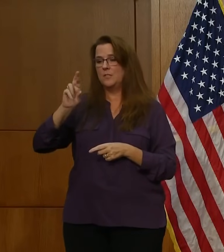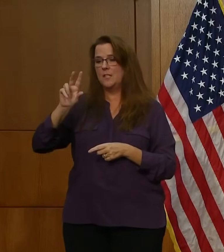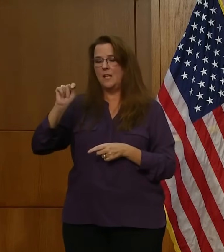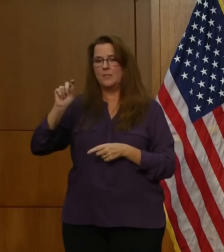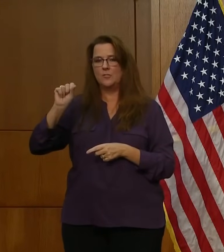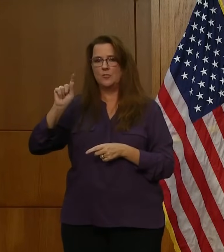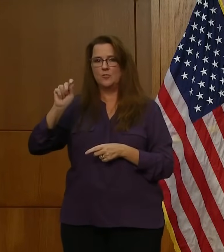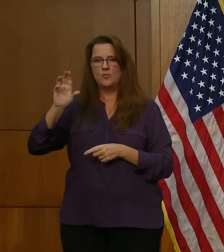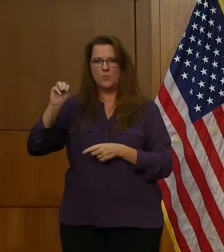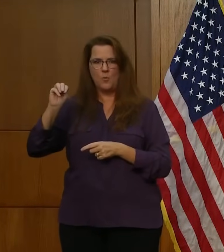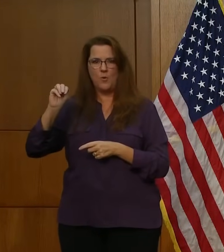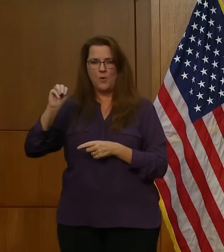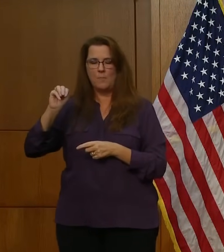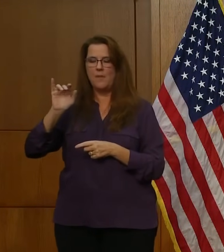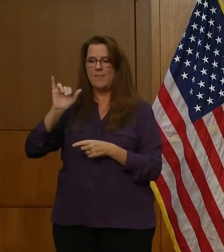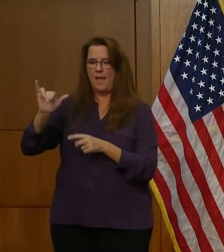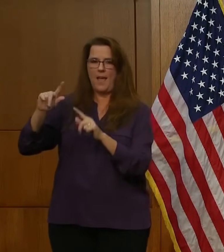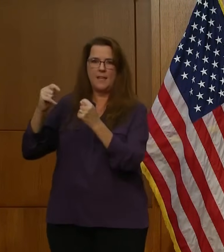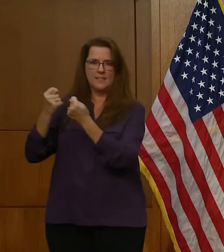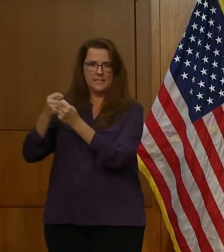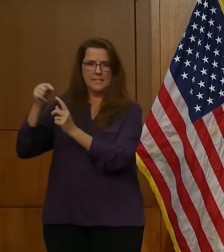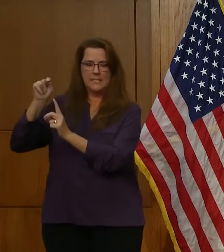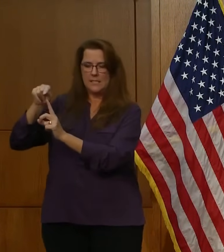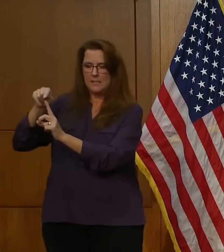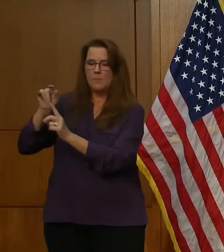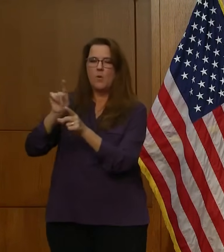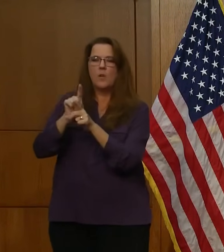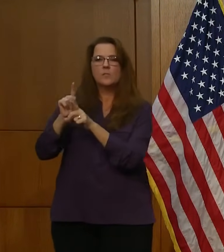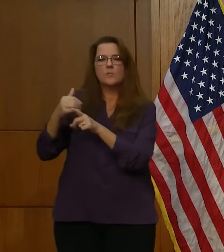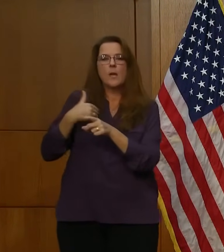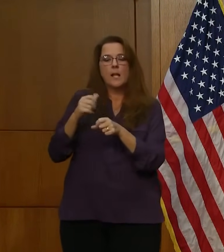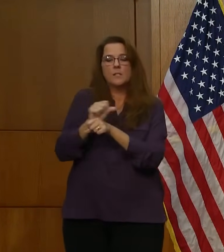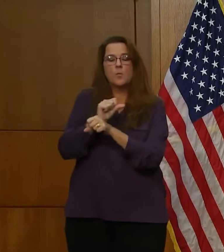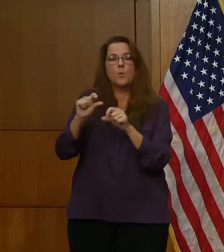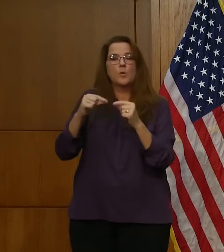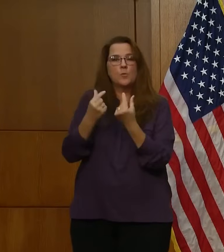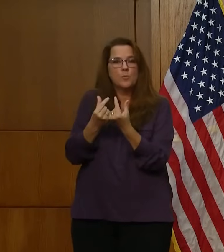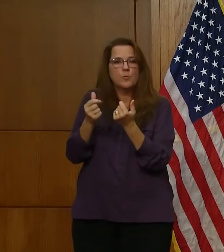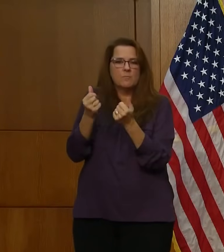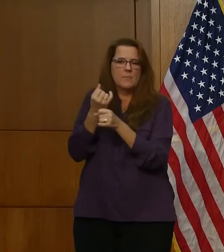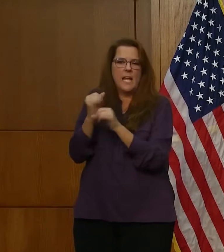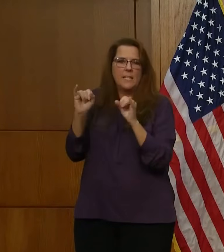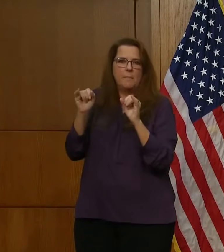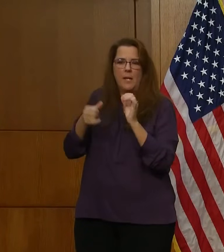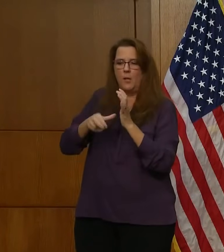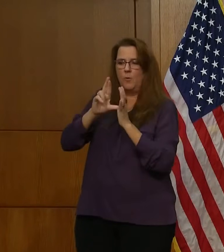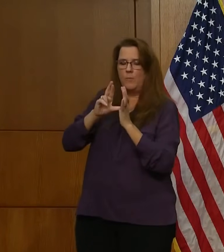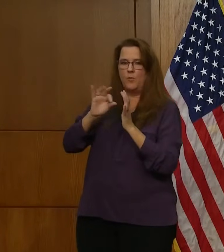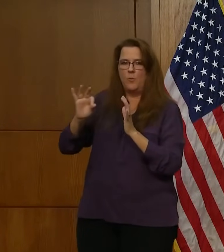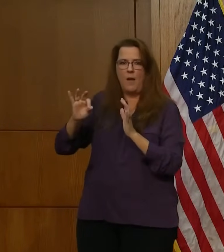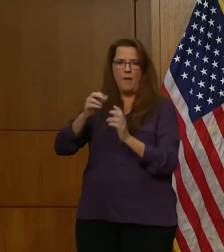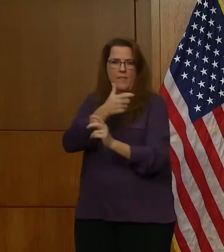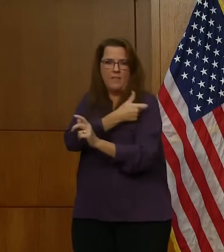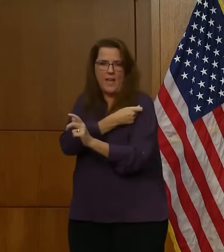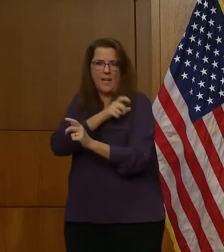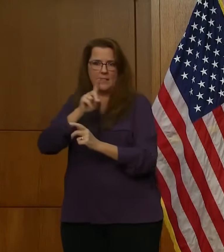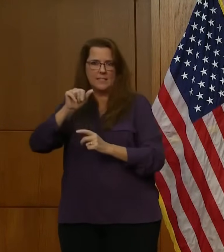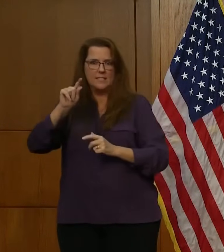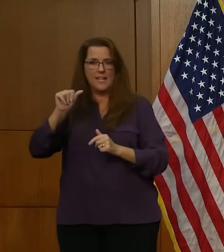DURING OPERATION DESERT STORM. VIRGINIA DEPARTMENT OF HEALTH